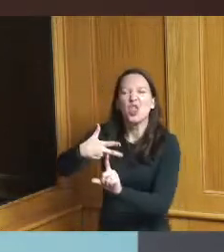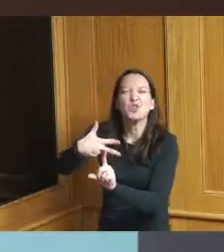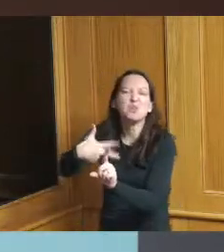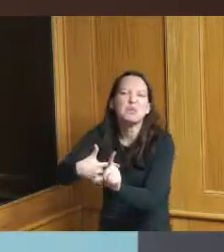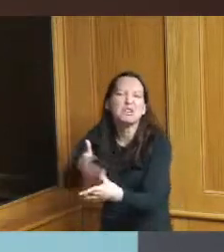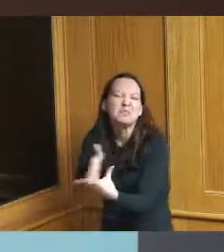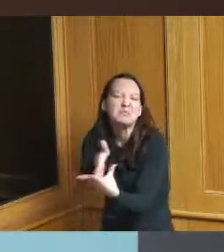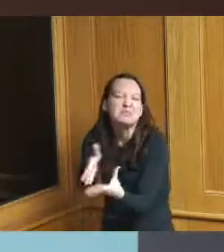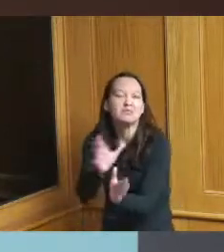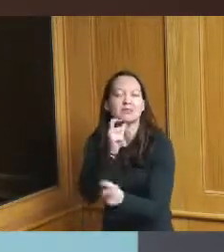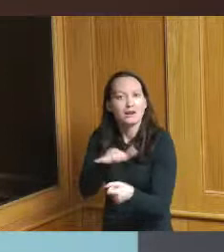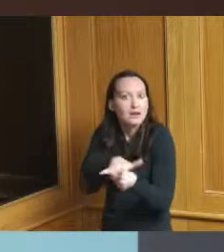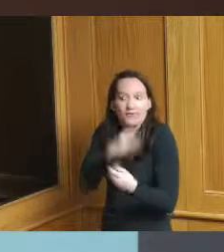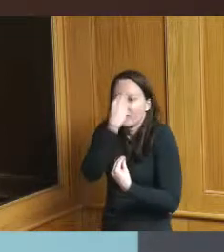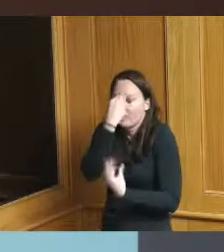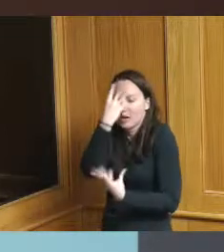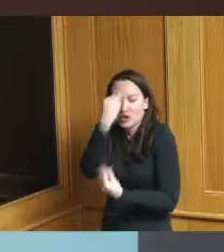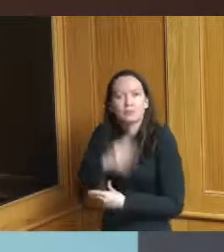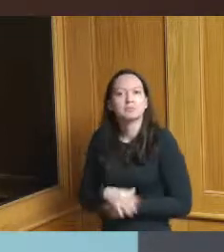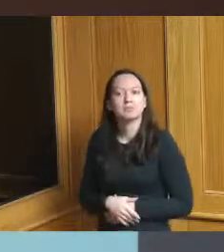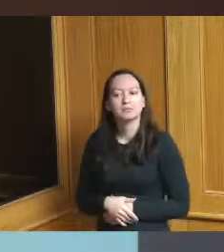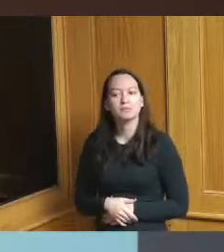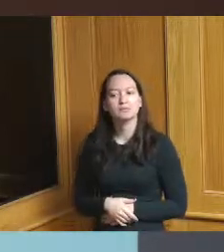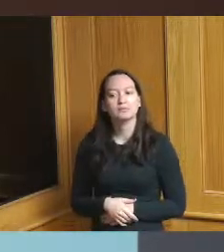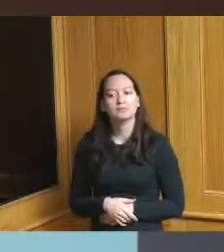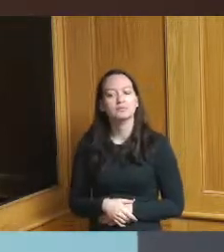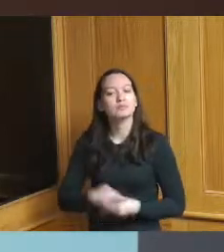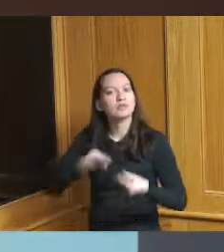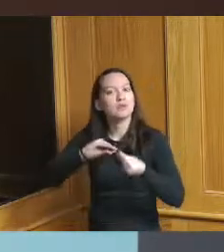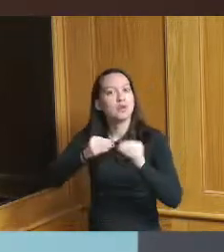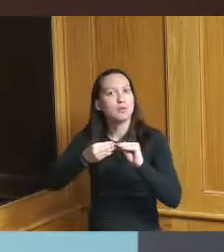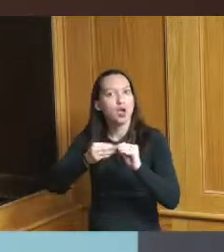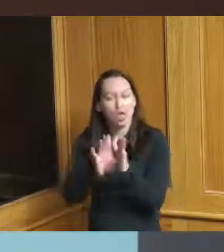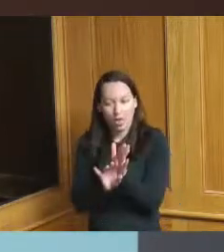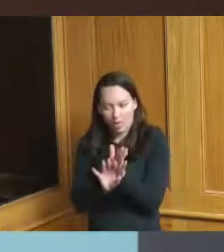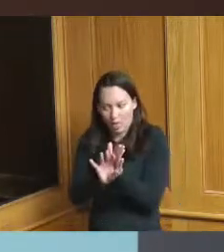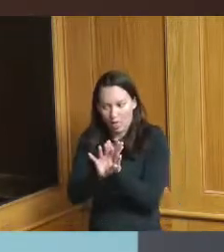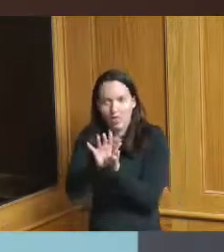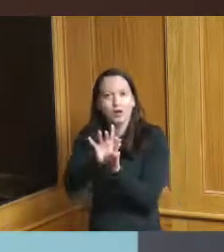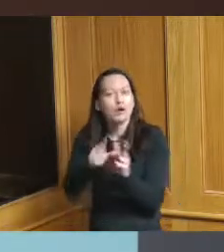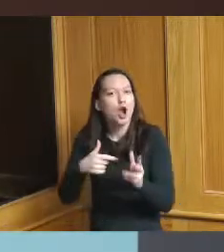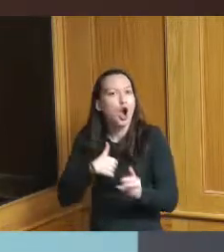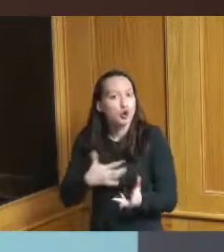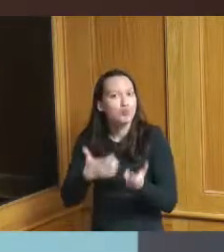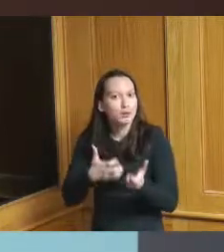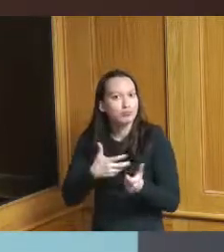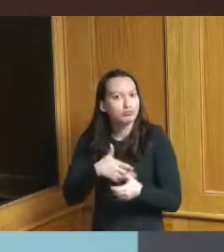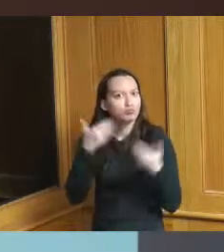information a number of the cases are rising and I want and I want to get a vaccine or family